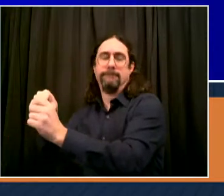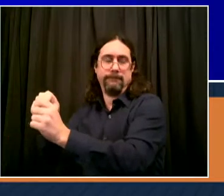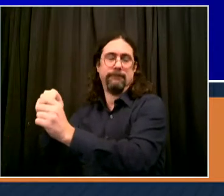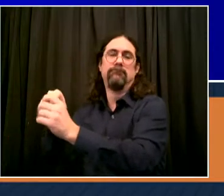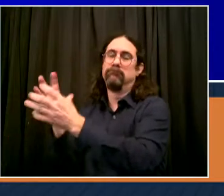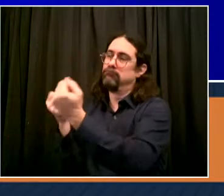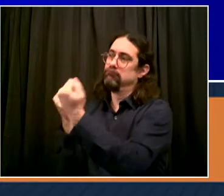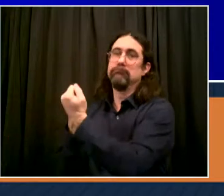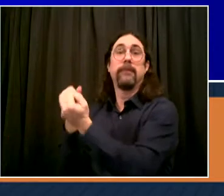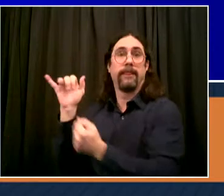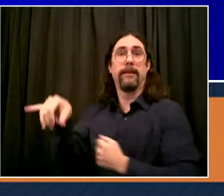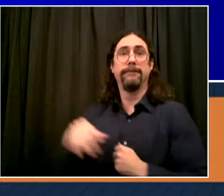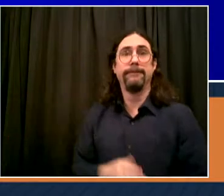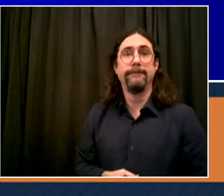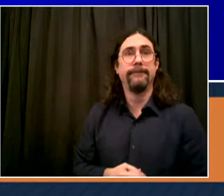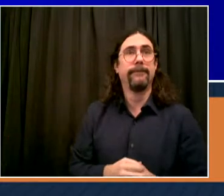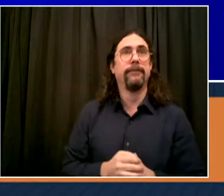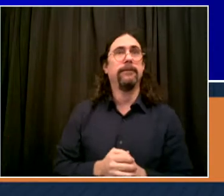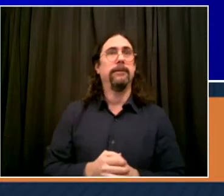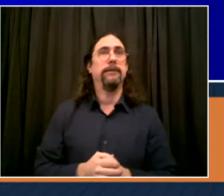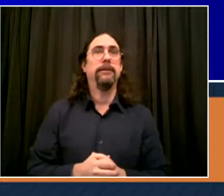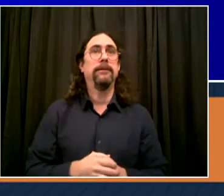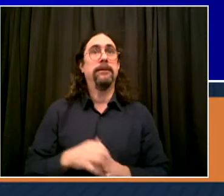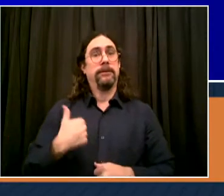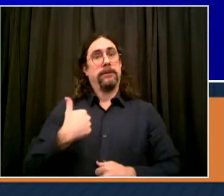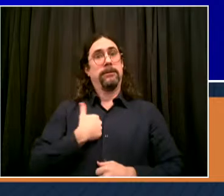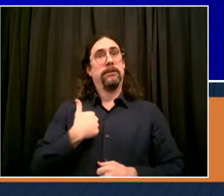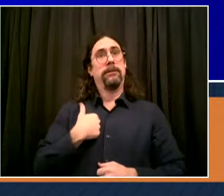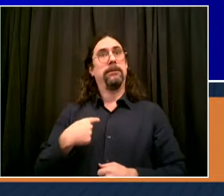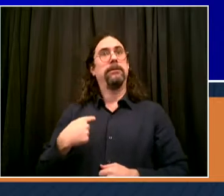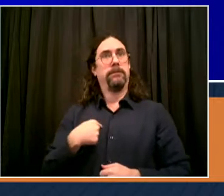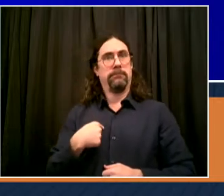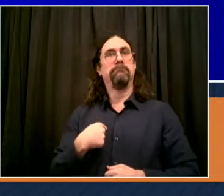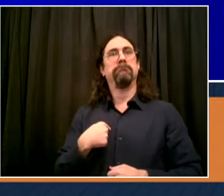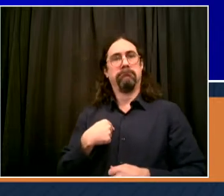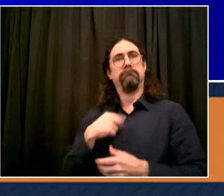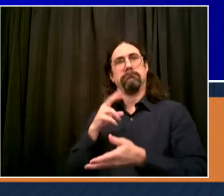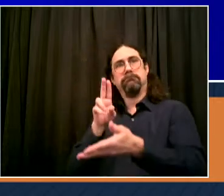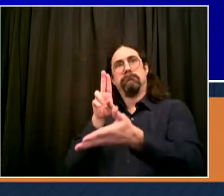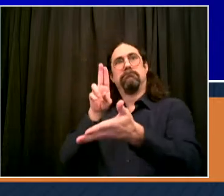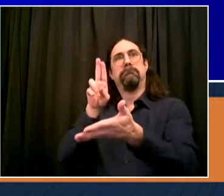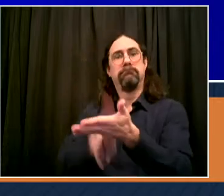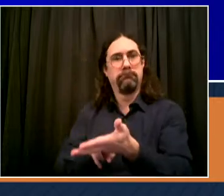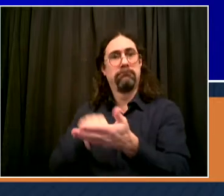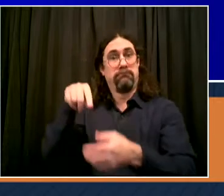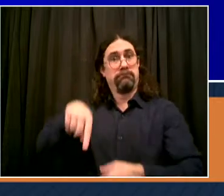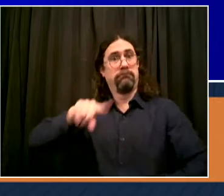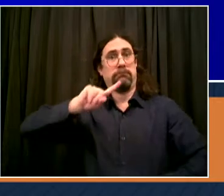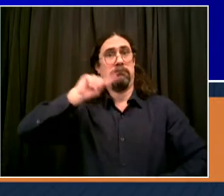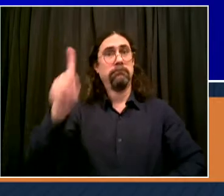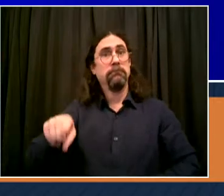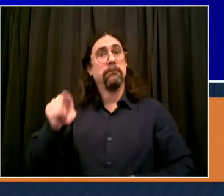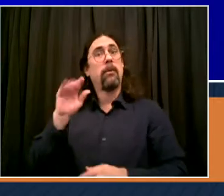ARE ABLE TO MAKE A DIFFERENCE BY OUR ACTIONS. OUR DIVESTMENT ACTION HAS ENCOURAGED CITIES AROUND THE COUNTRY, AROUND THE WORLD